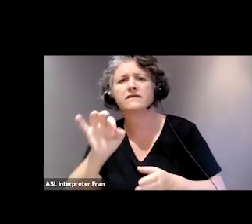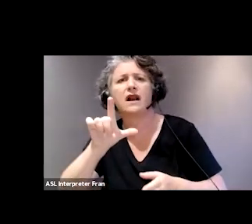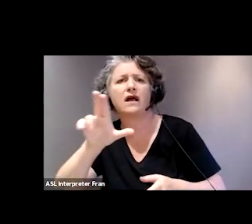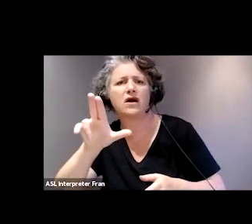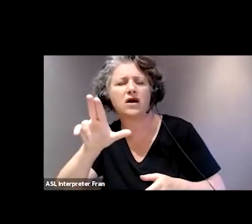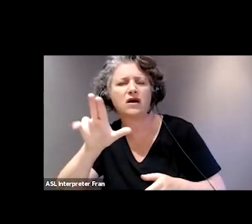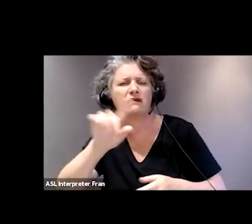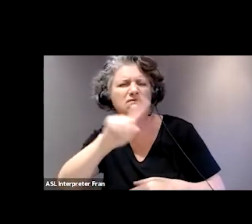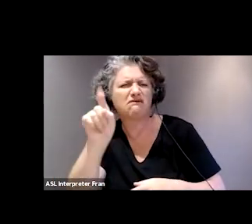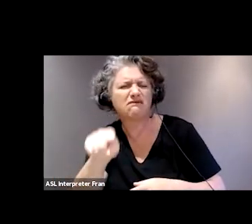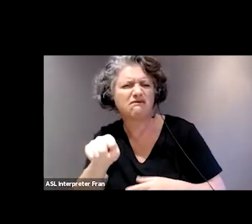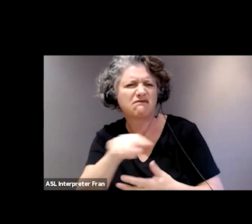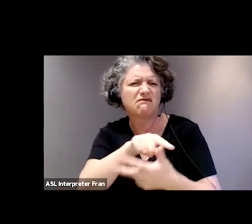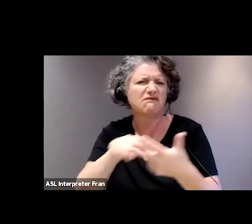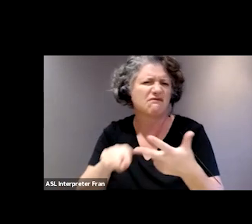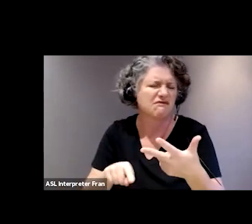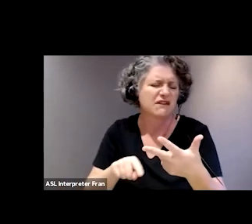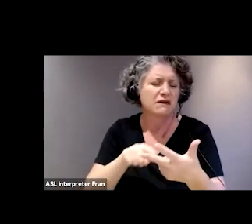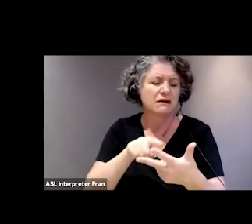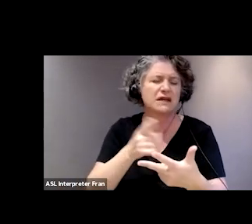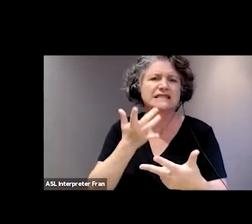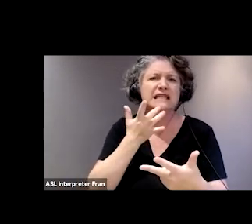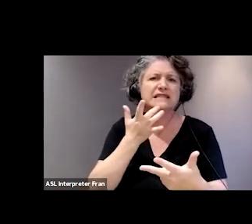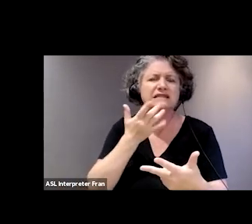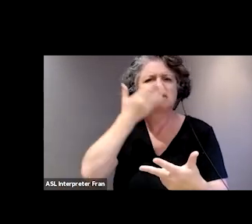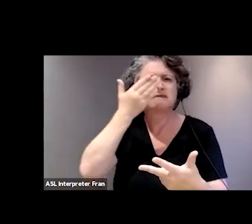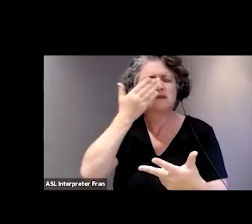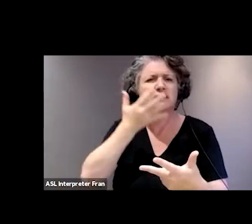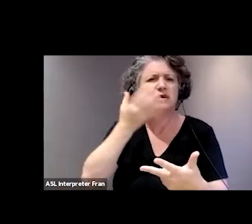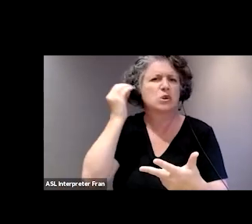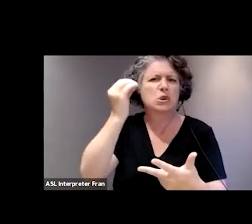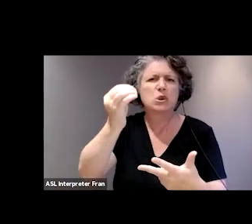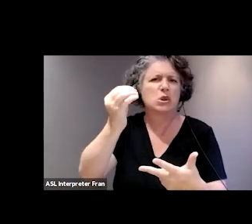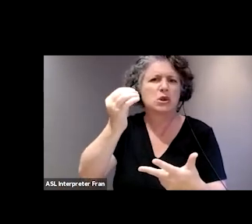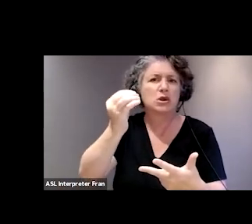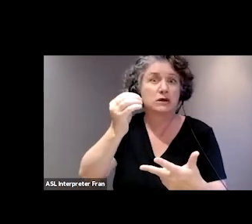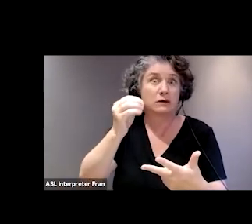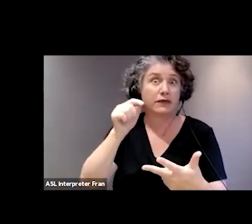Rebecca you had a question you wanted to add. We have some questions